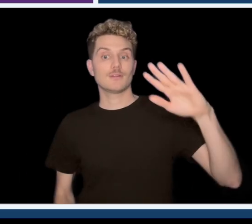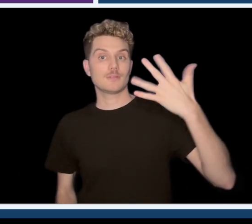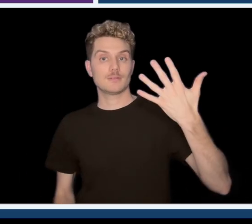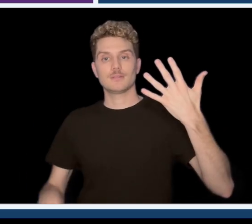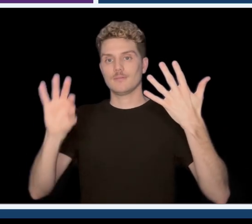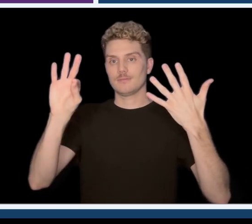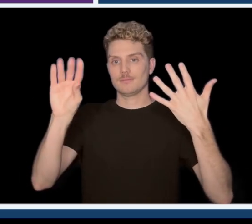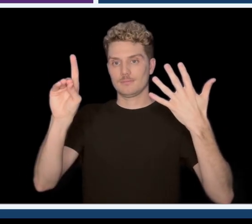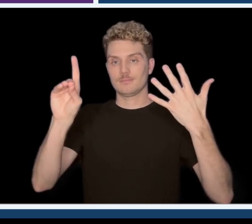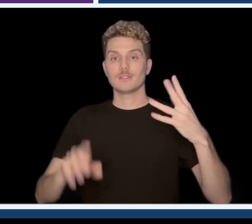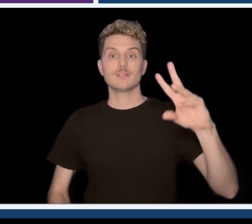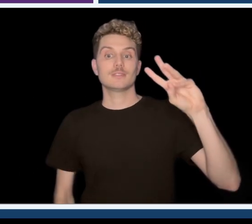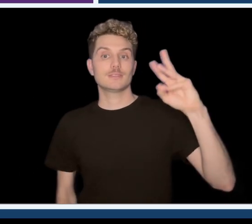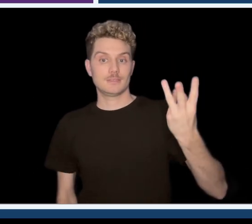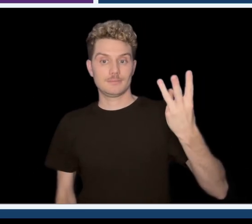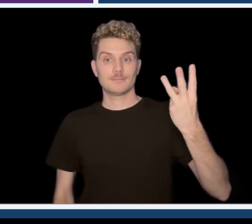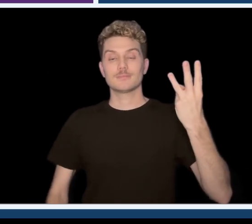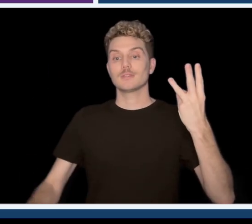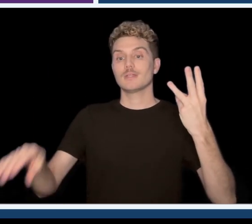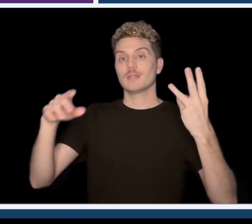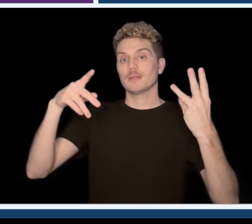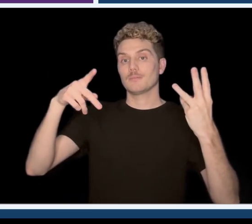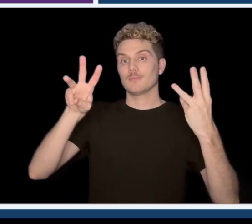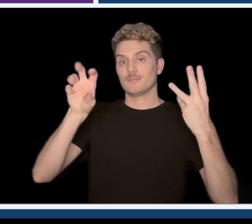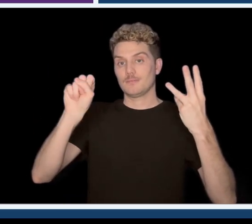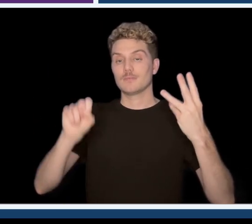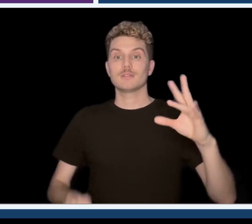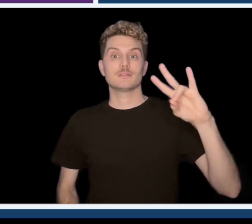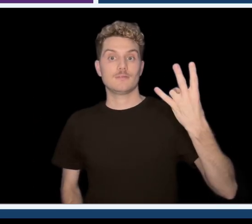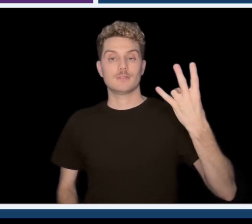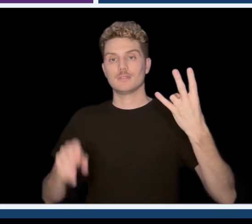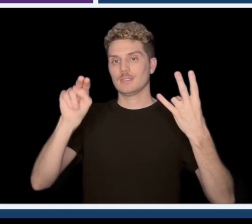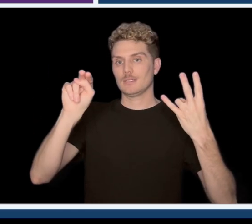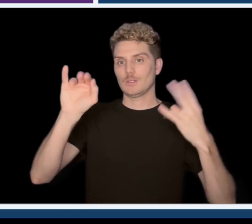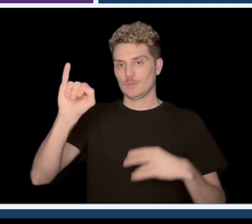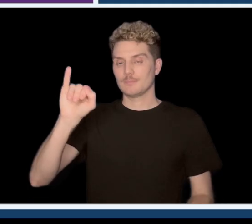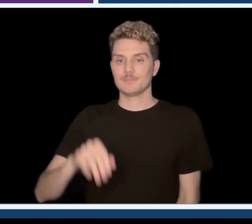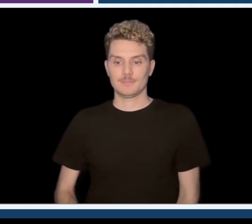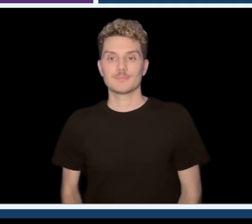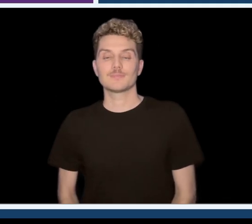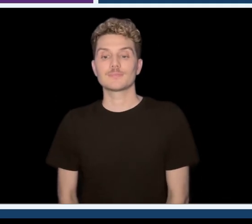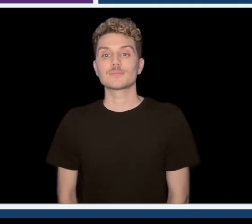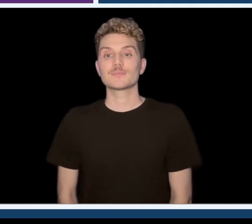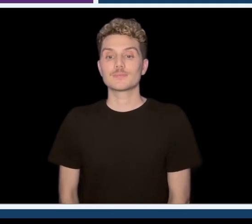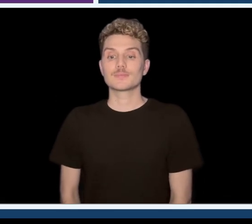Familial Dysautonomia, Prader-Willi Syndrome, and Neurological Impairment.